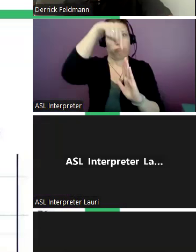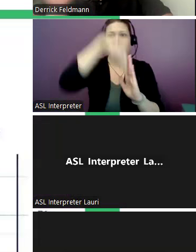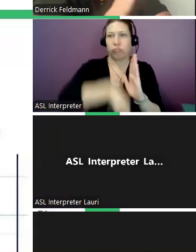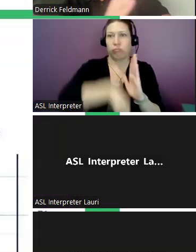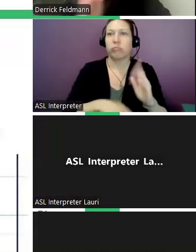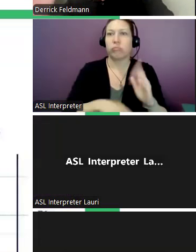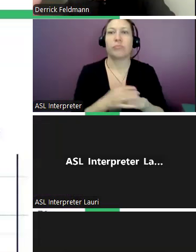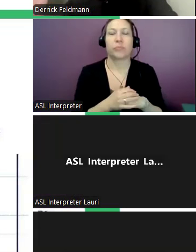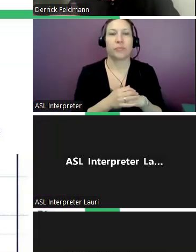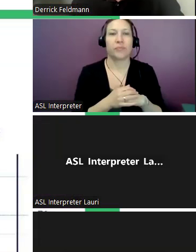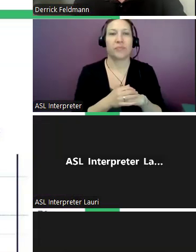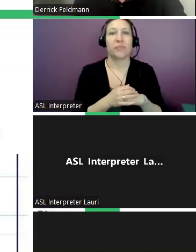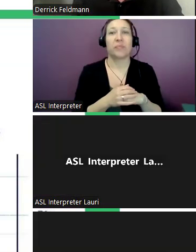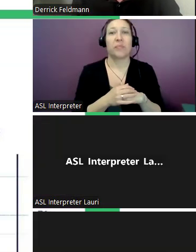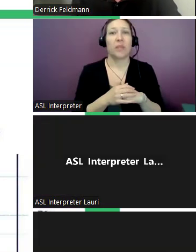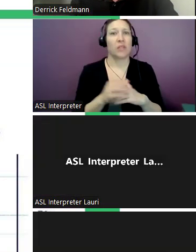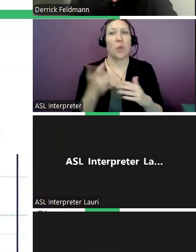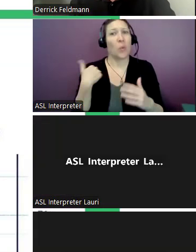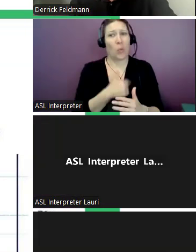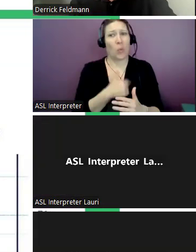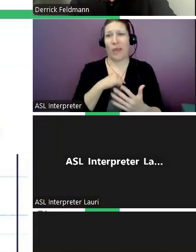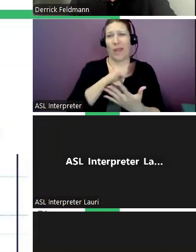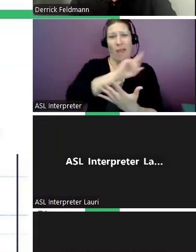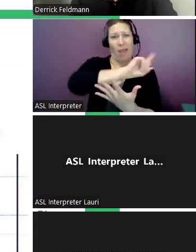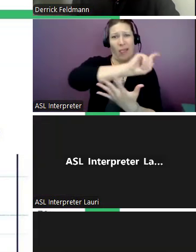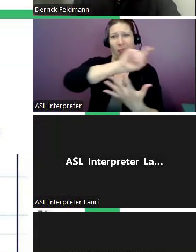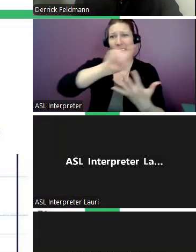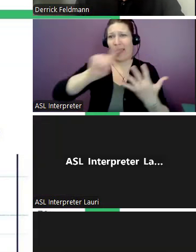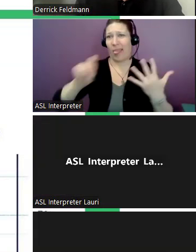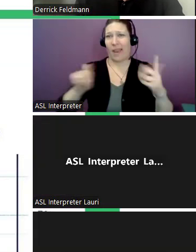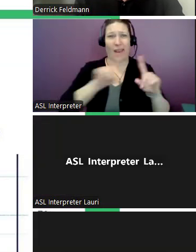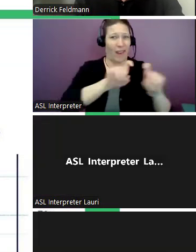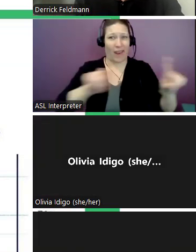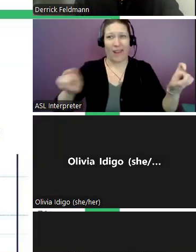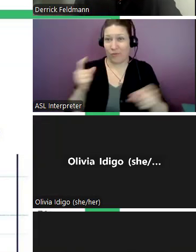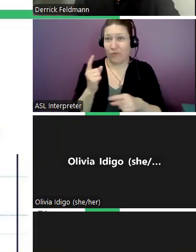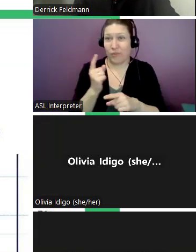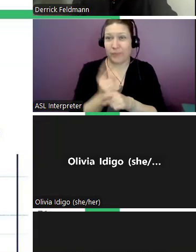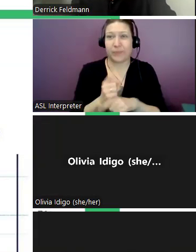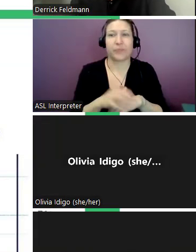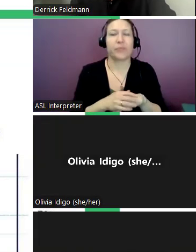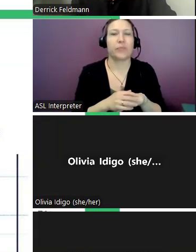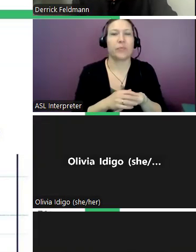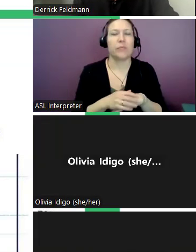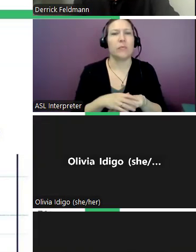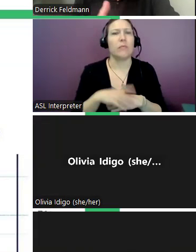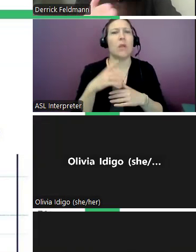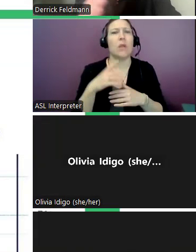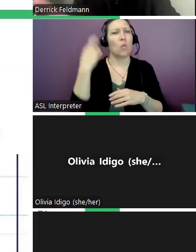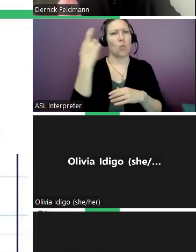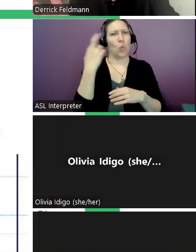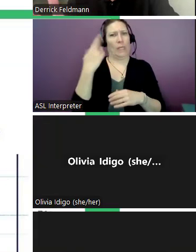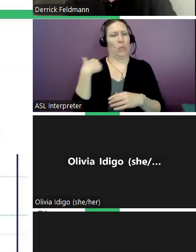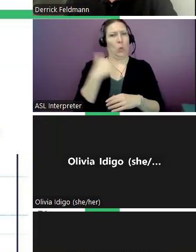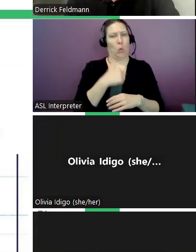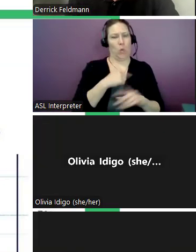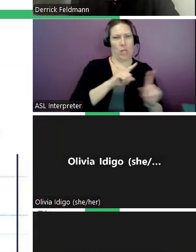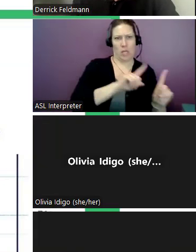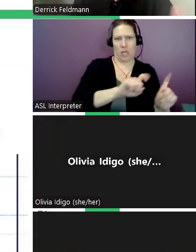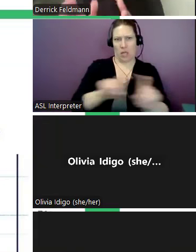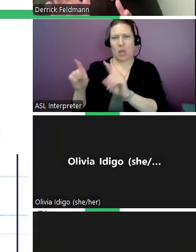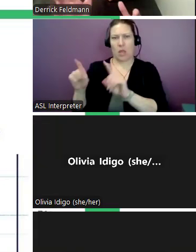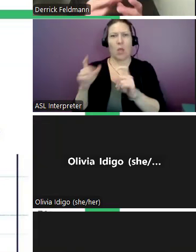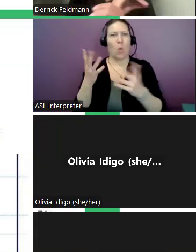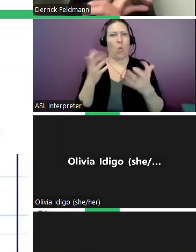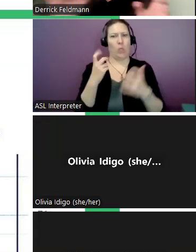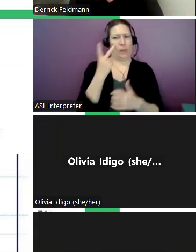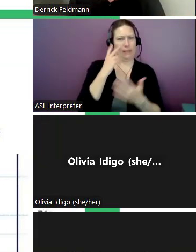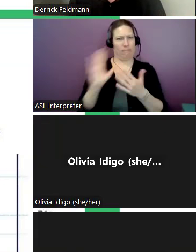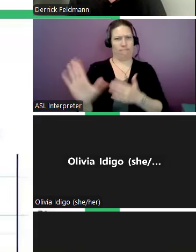All the way we asked all kinds of different questions, right? And part of this is to try to understand where there, where some of the other responses come in.